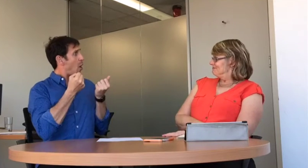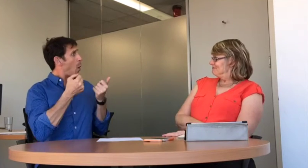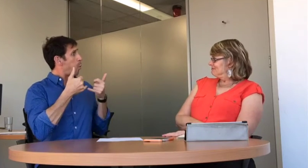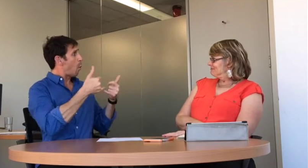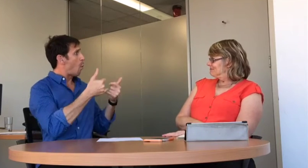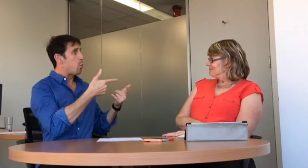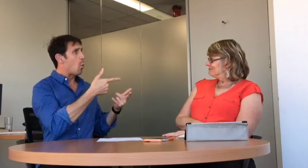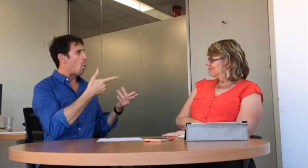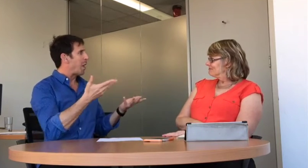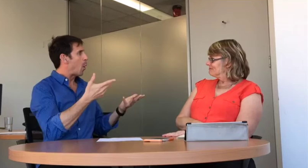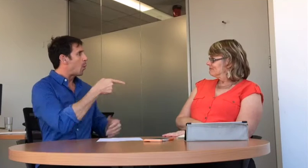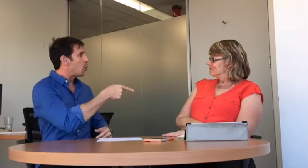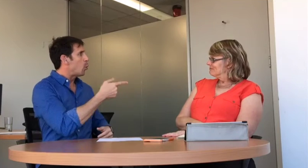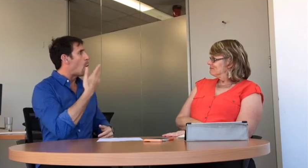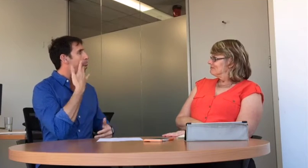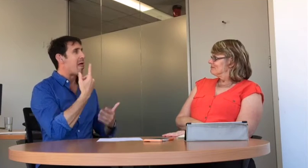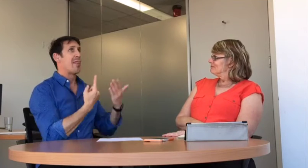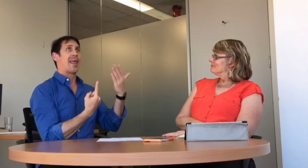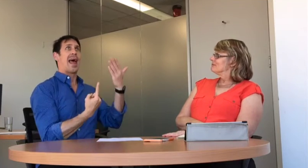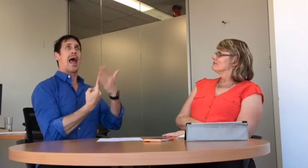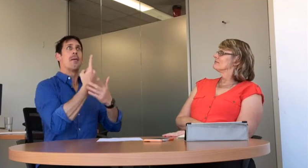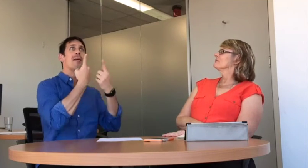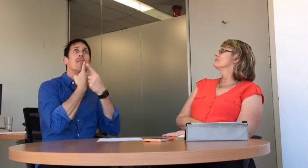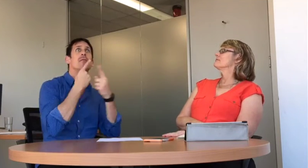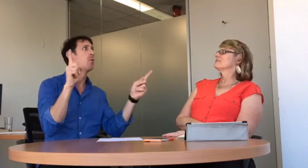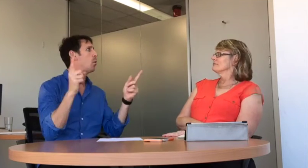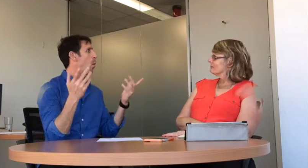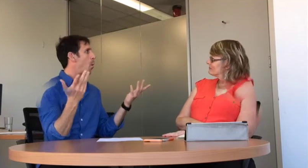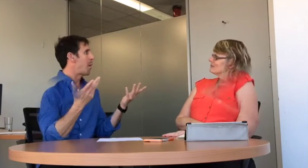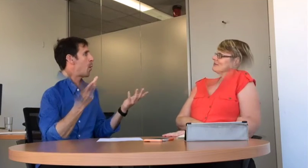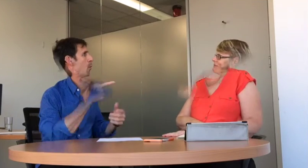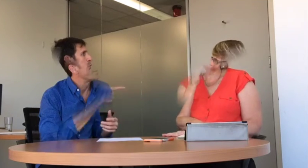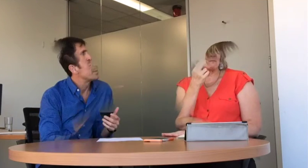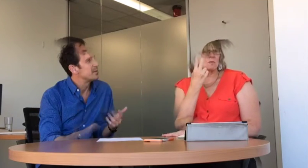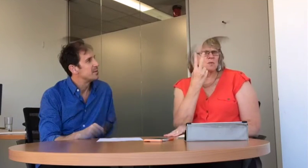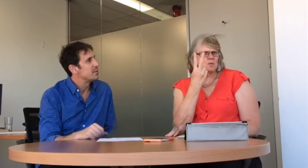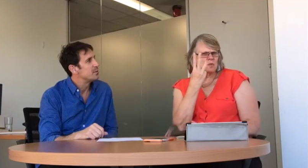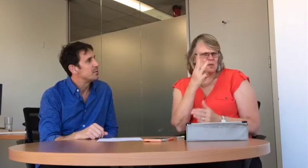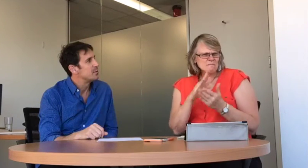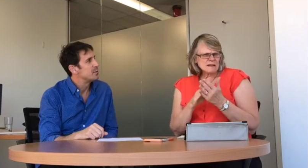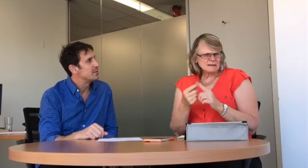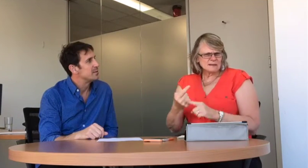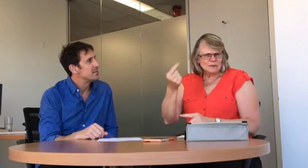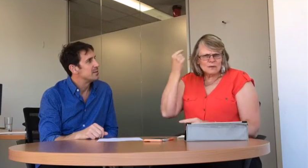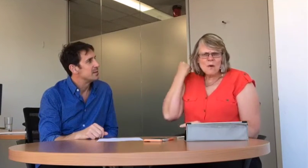It certainly is. So tell us, where were you when you heard about this award?